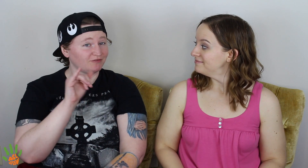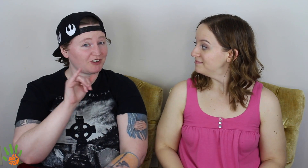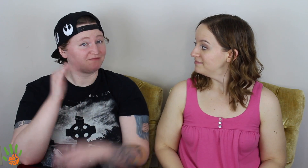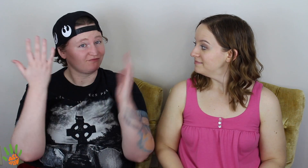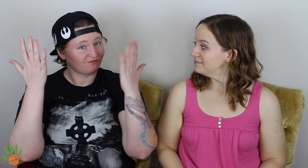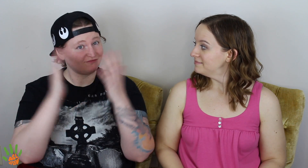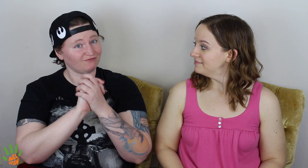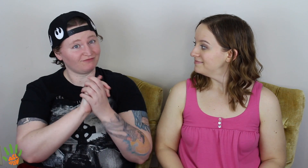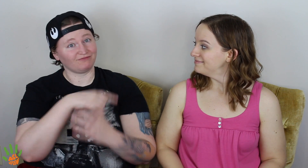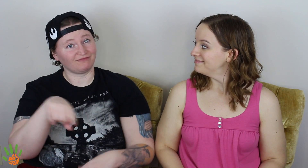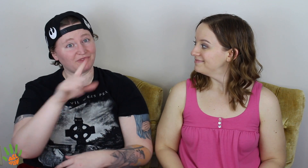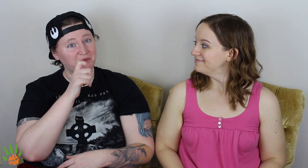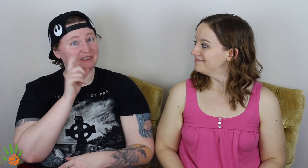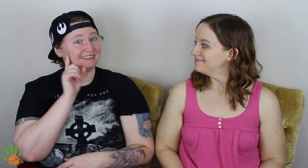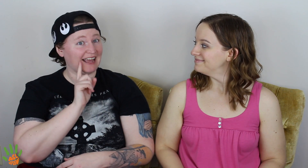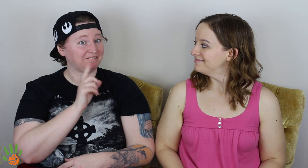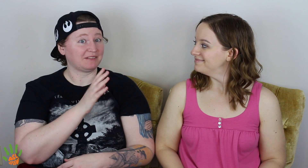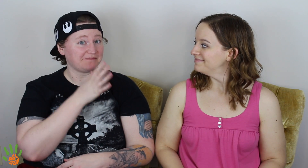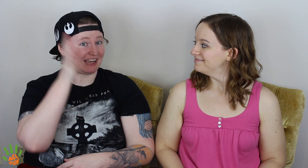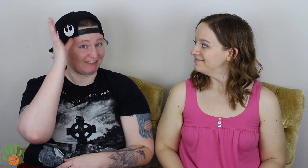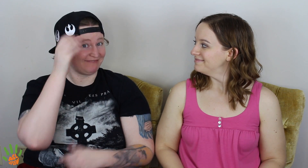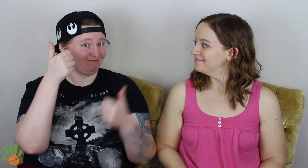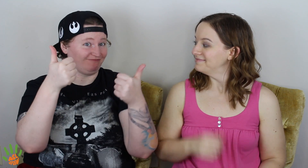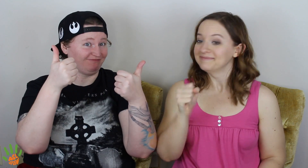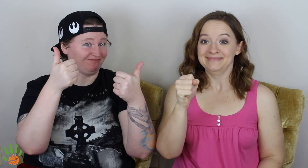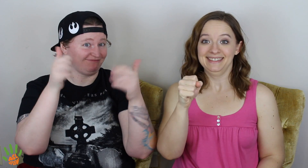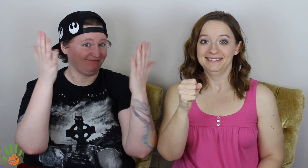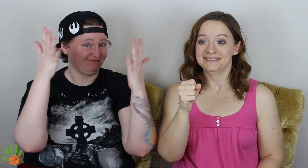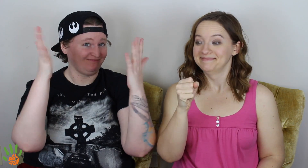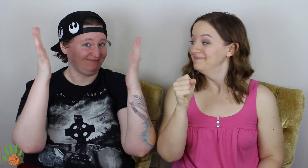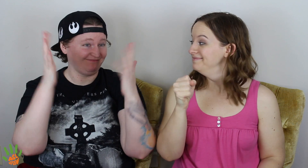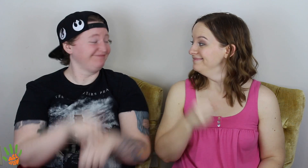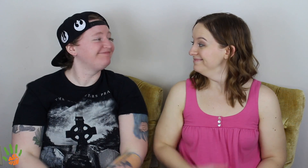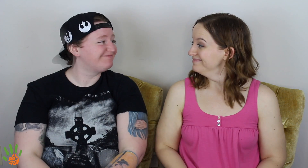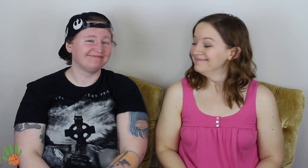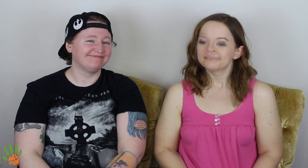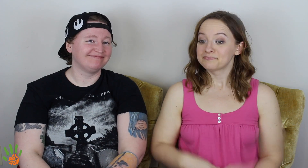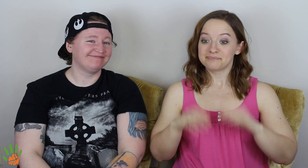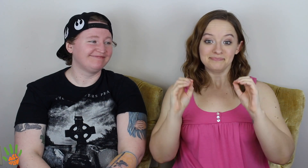Also, congratulations to all of the Deaf parents out there!